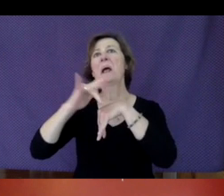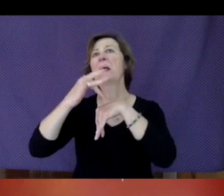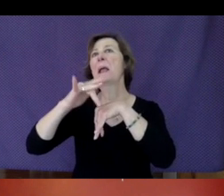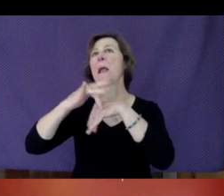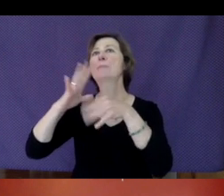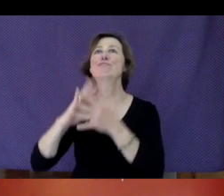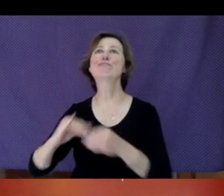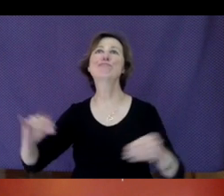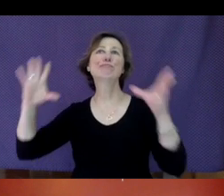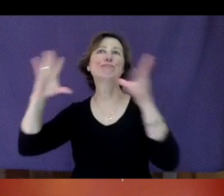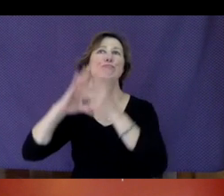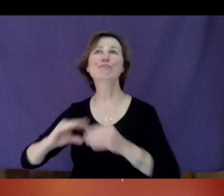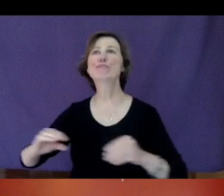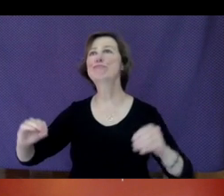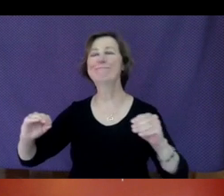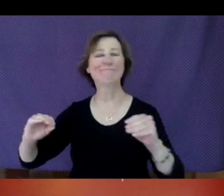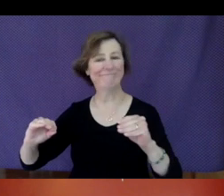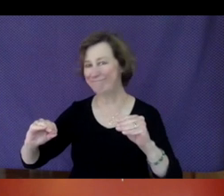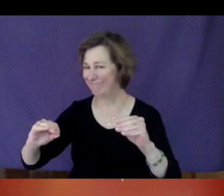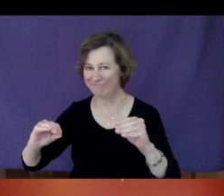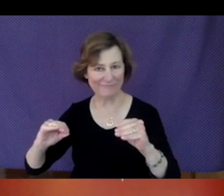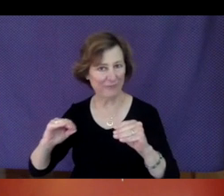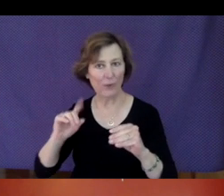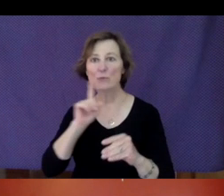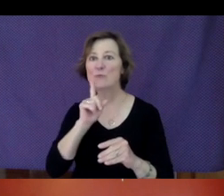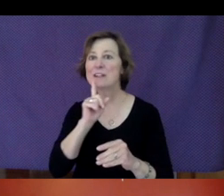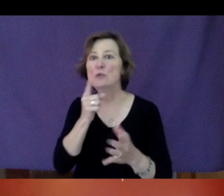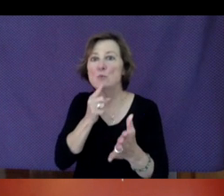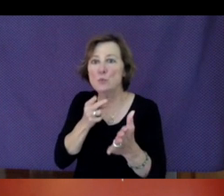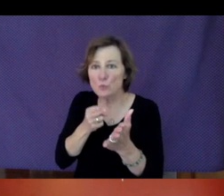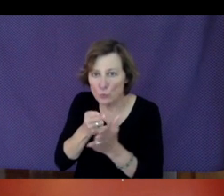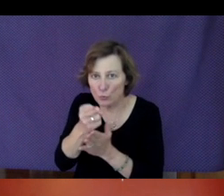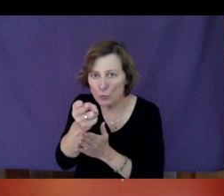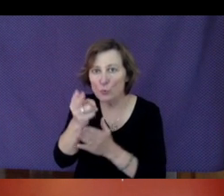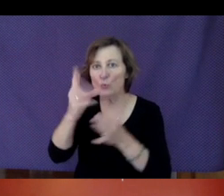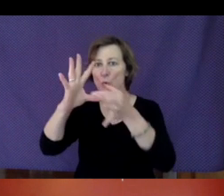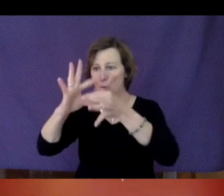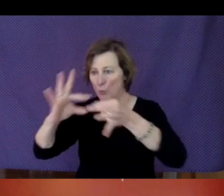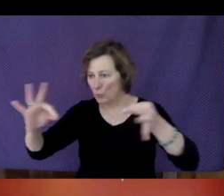It is the true story of all the times human beings like you